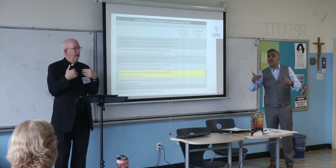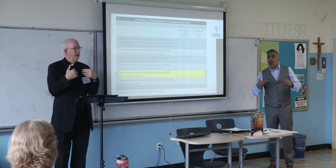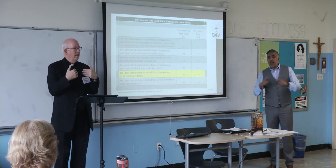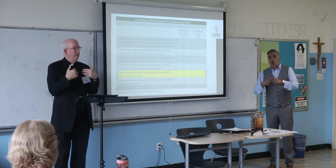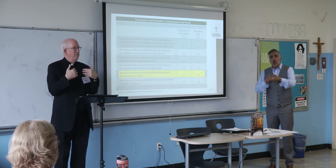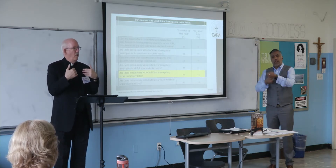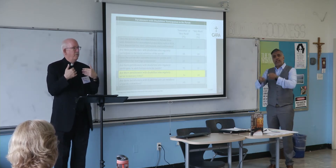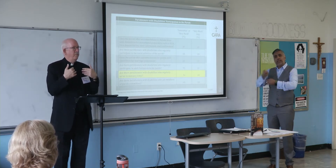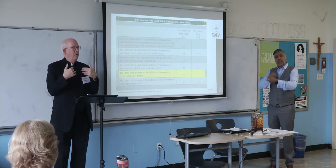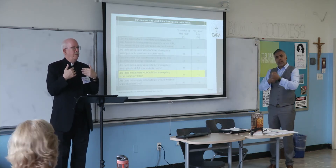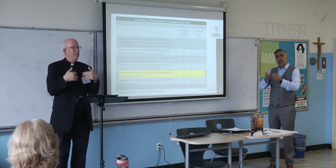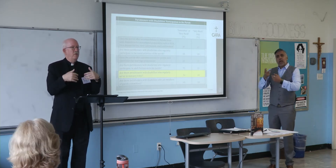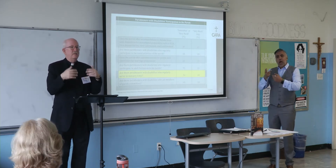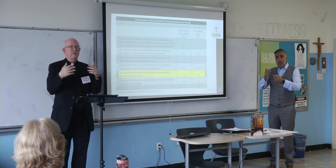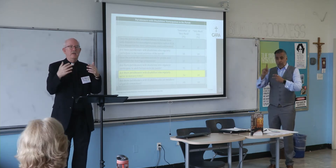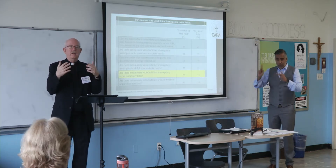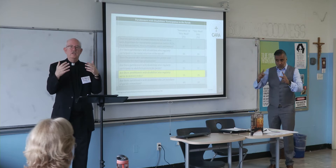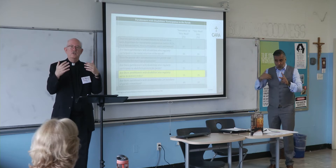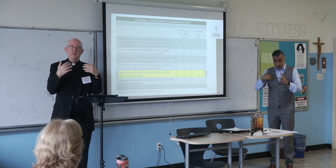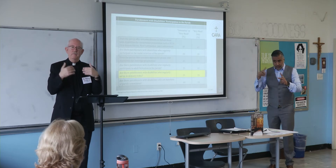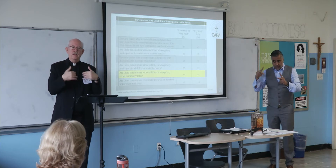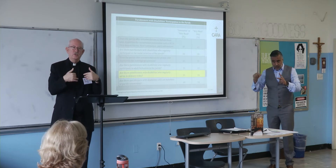both the people with disabilities to be ministers,